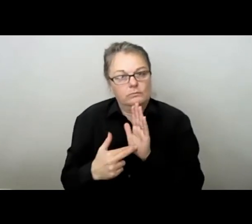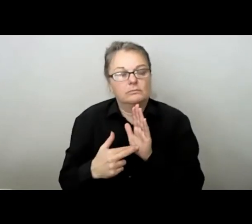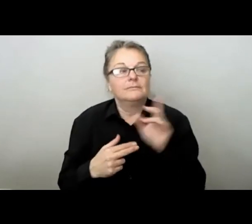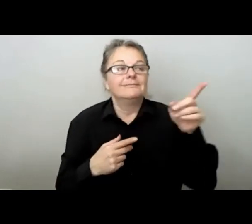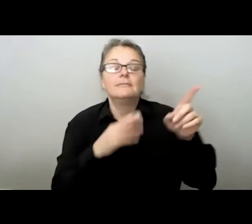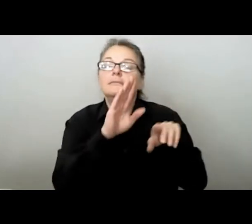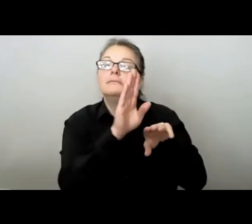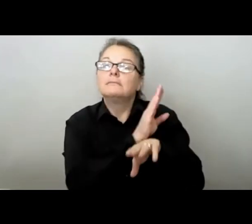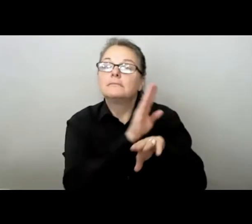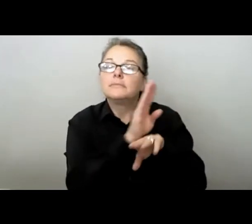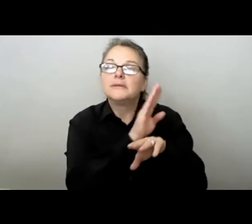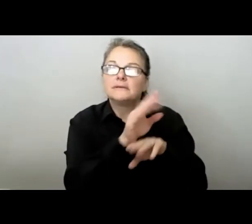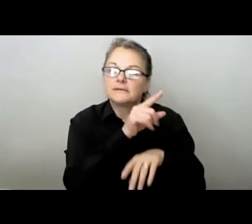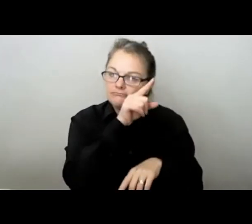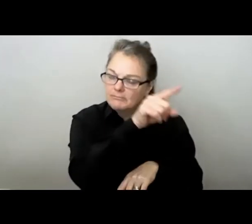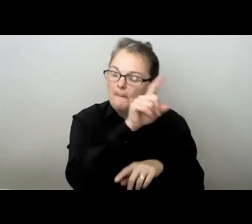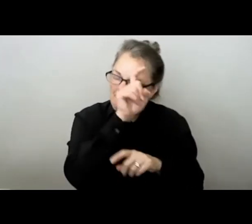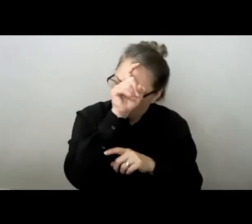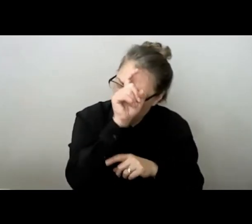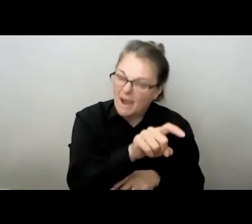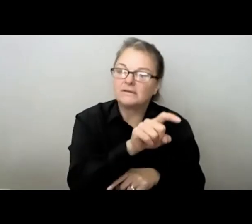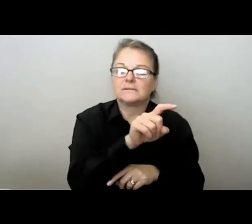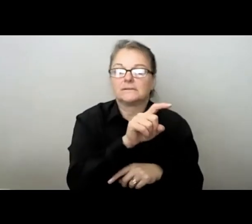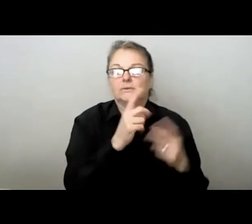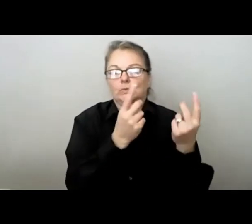IN CREATING EMPLOYMENT ENVIRONMENTS.